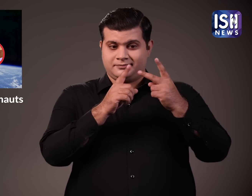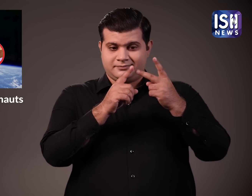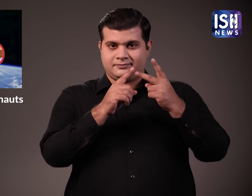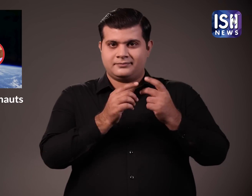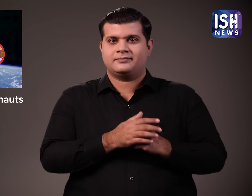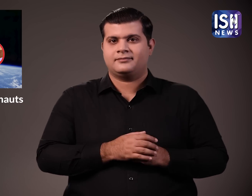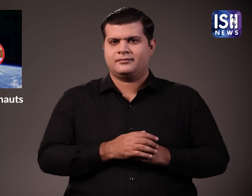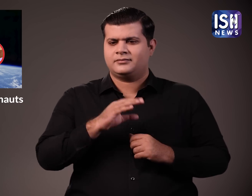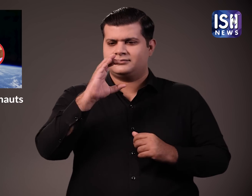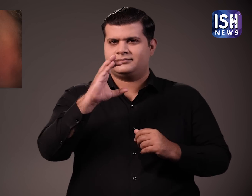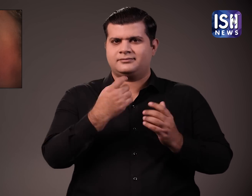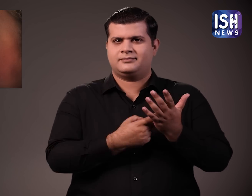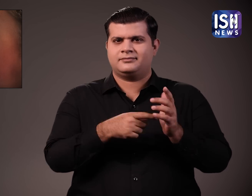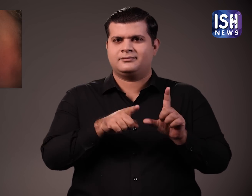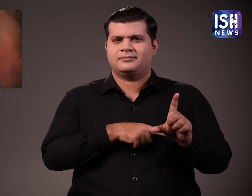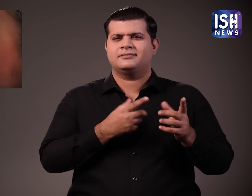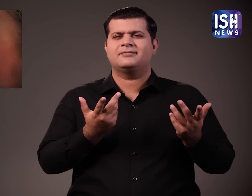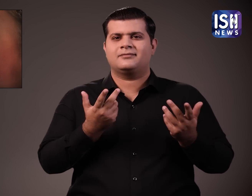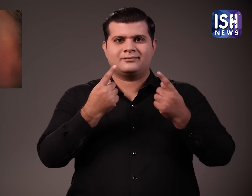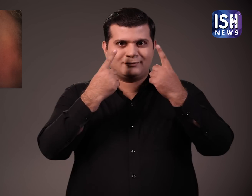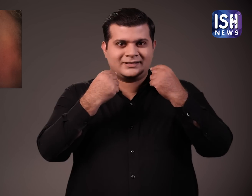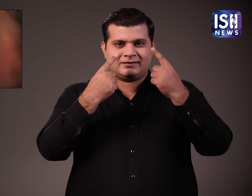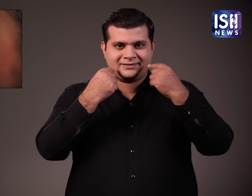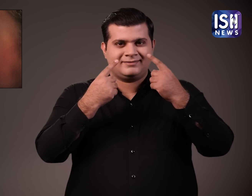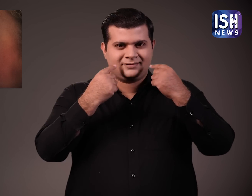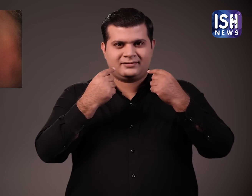2. Cry is when you have tears streaming down your face.